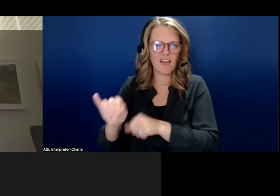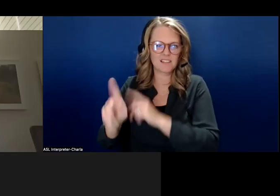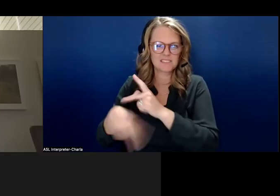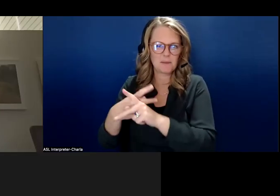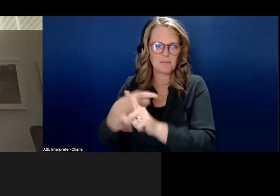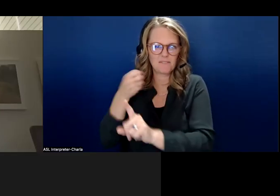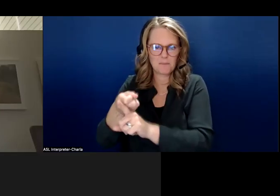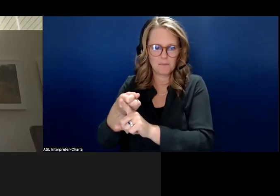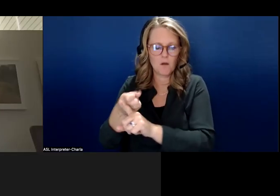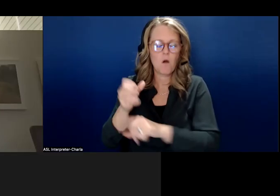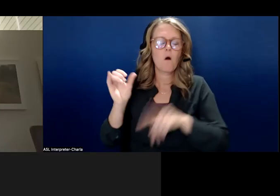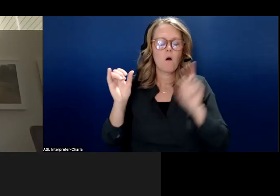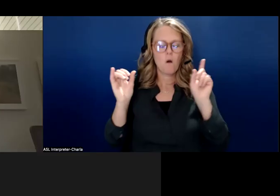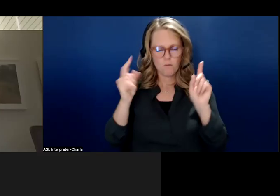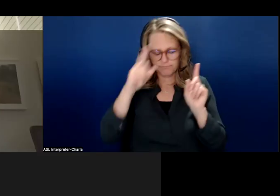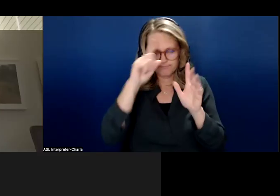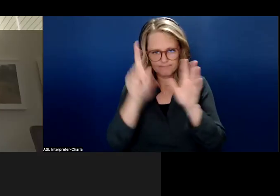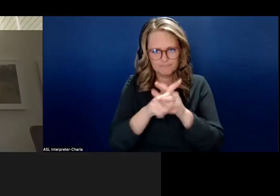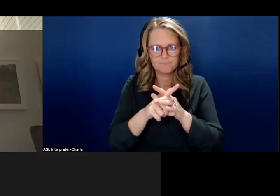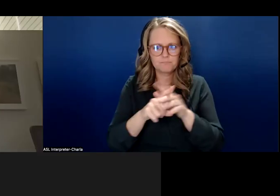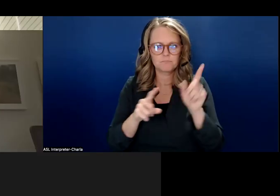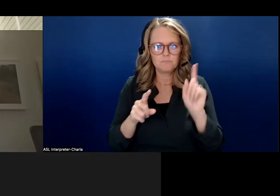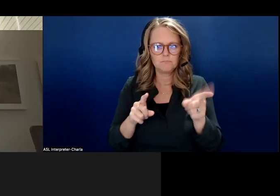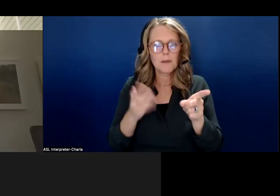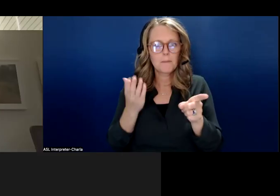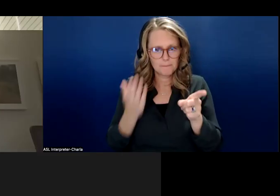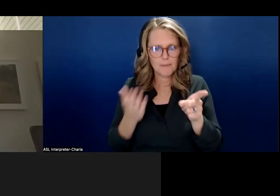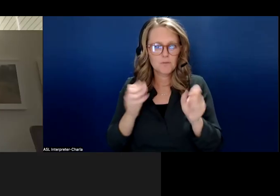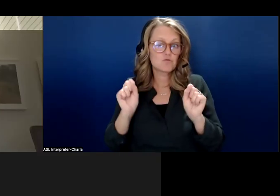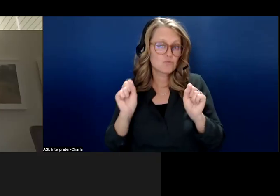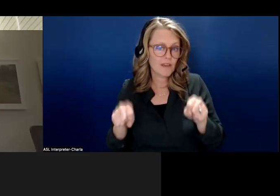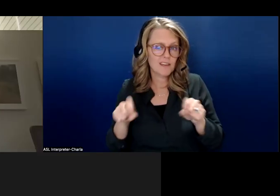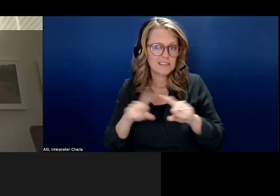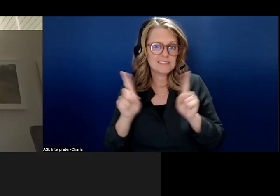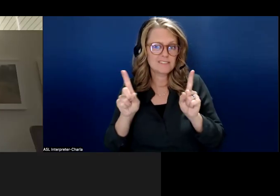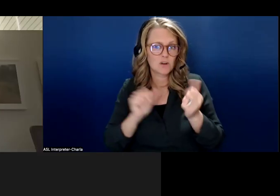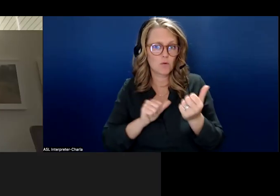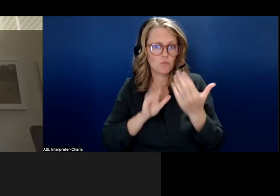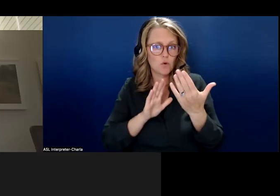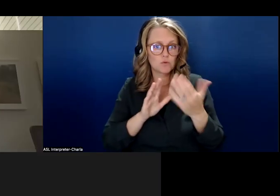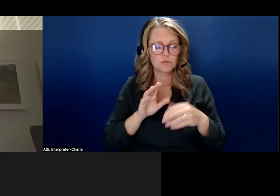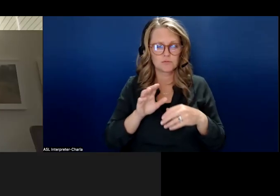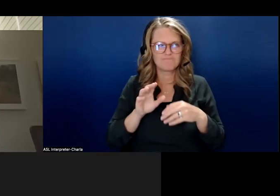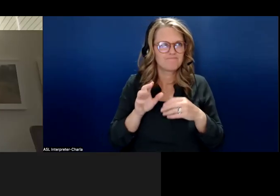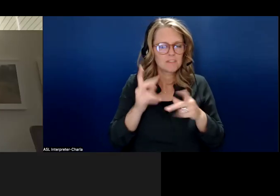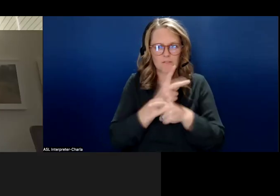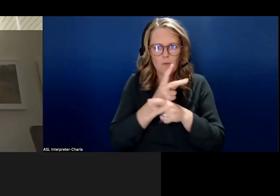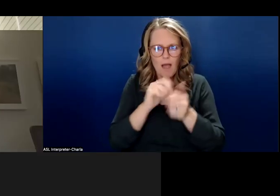now that you're mentioning it, to phase the construction so that it's not, you know,